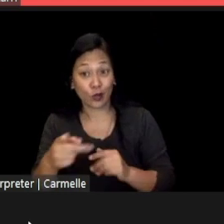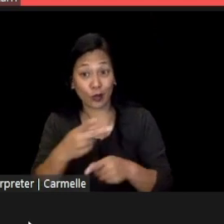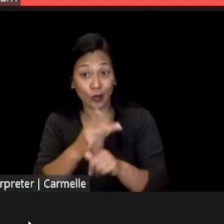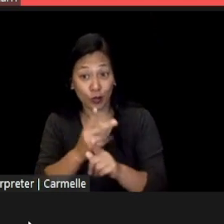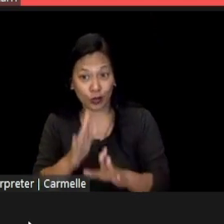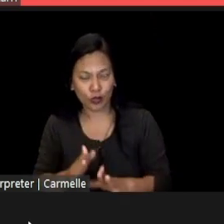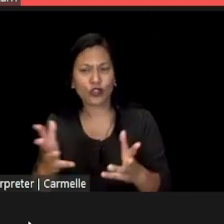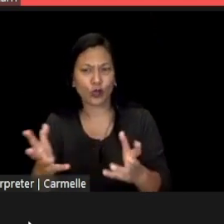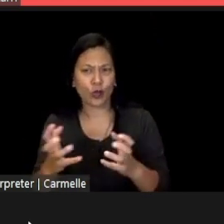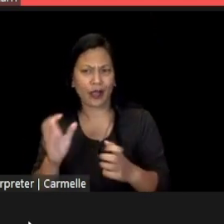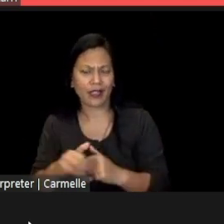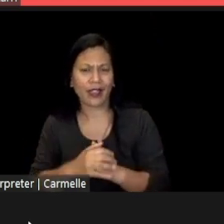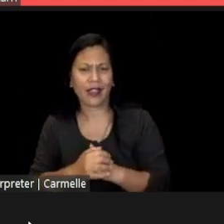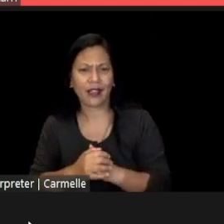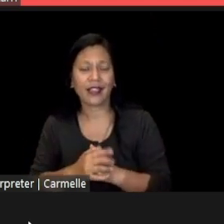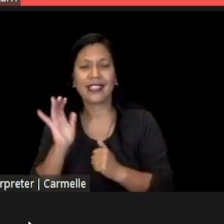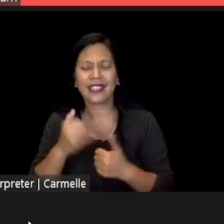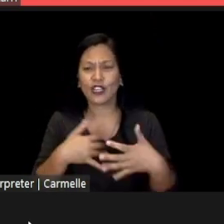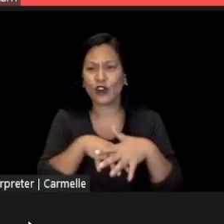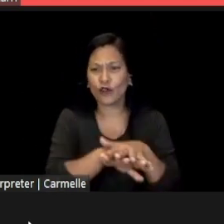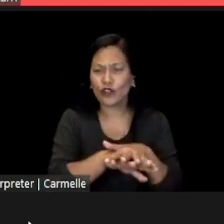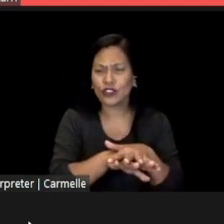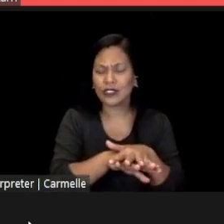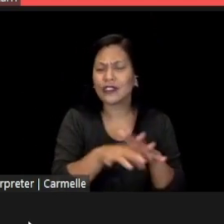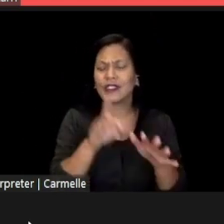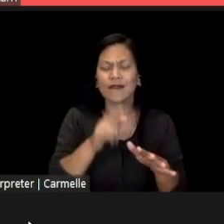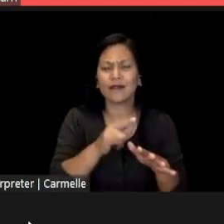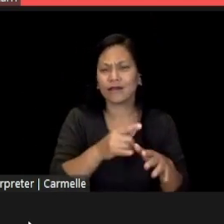And that is in the convergent stream usually the first amount of CMF money.